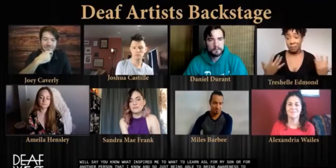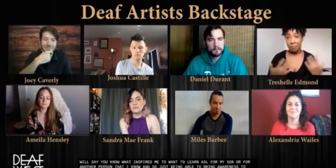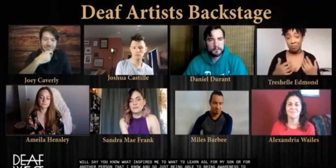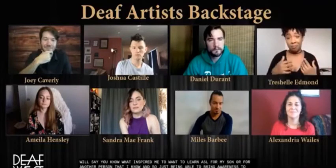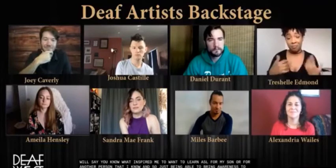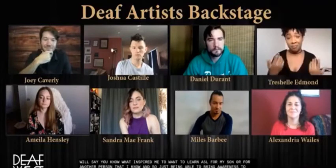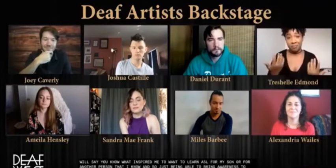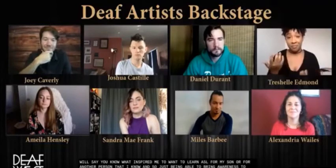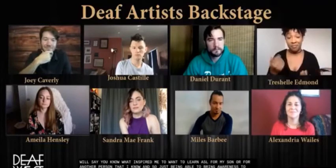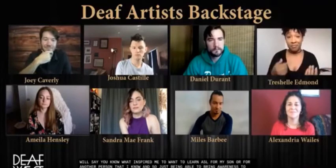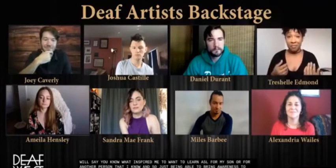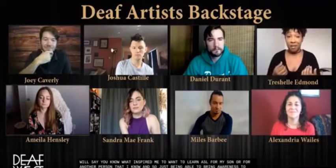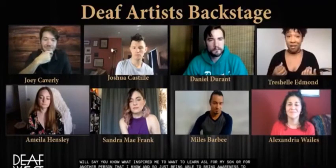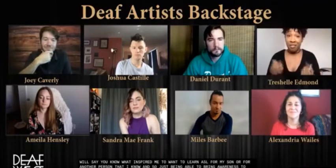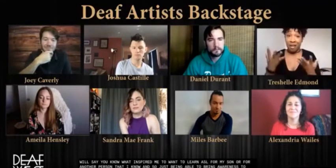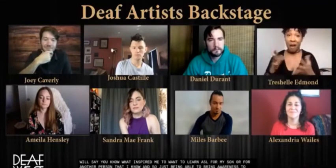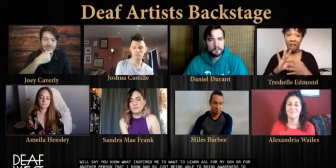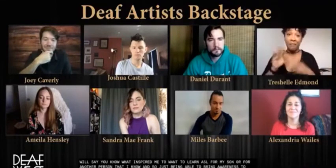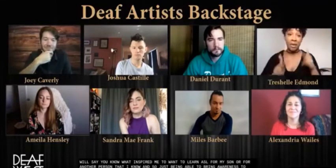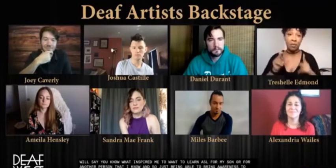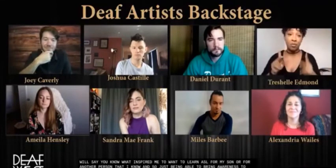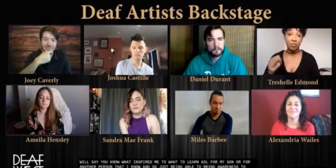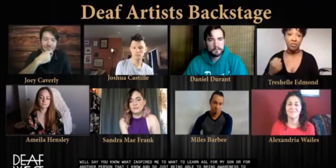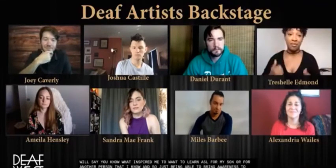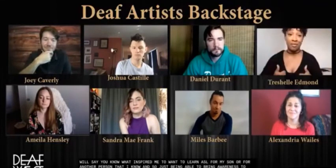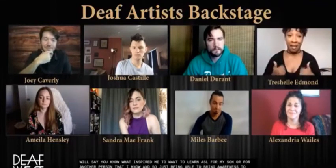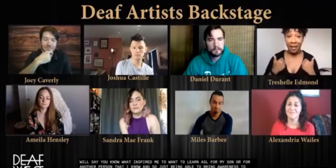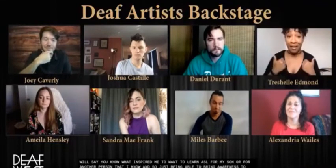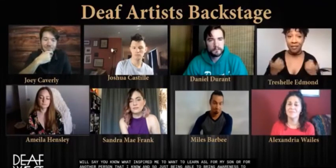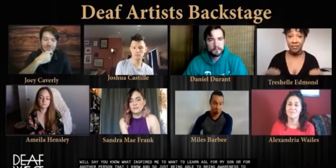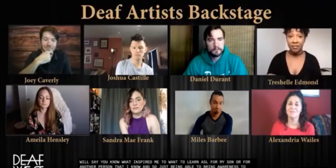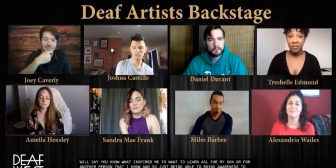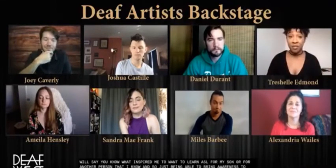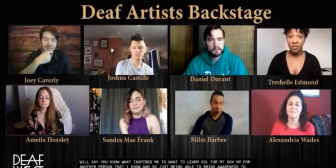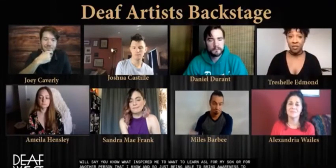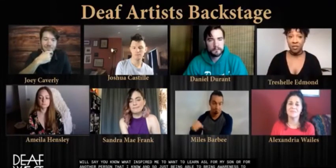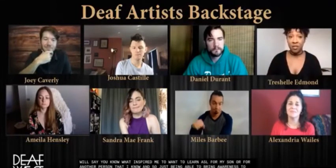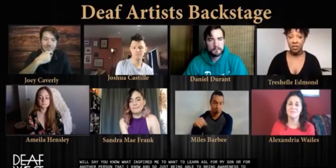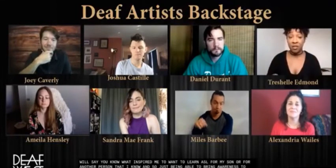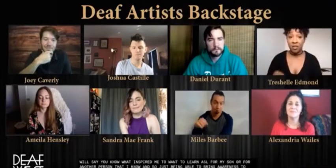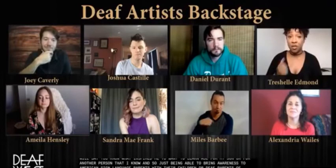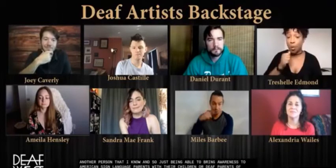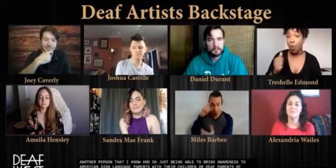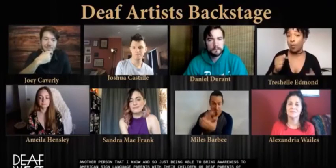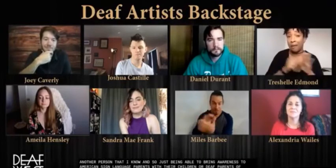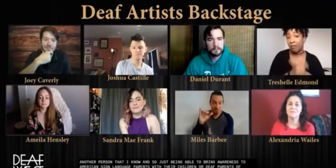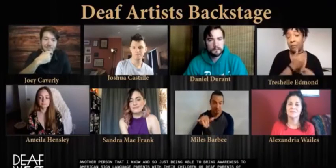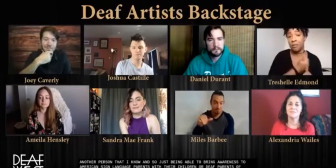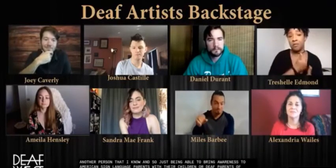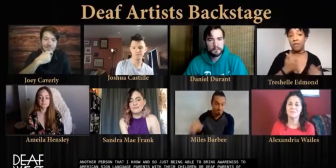I am venturing to say that we have saved a lot of people's lives with this production.